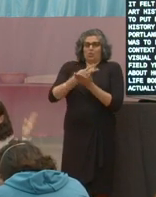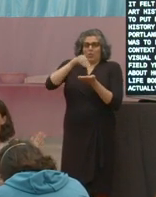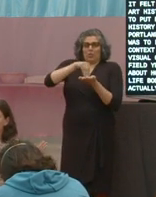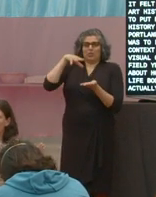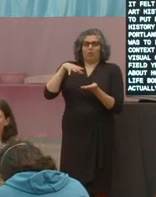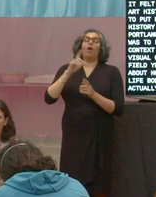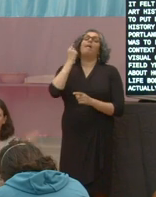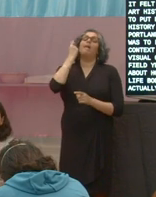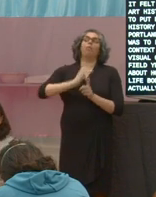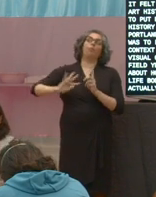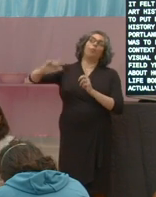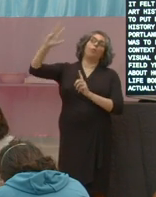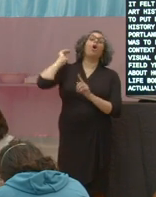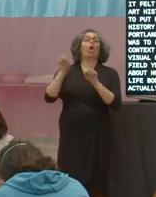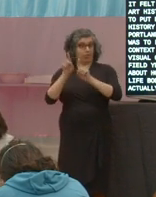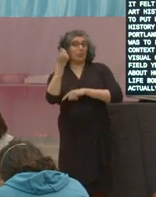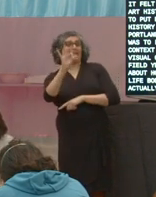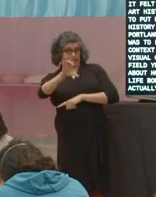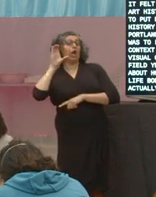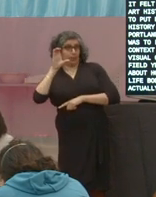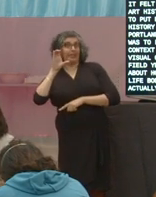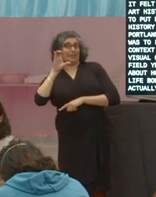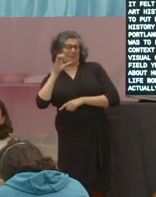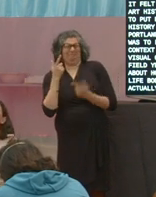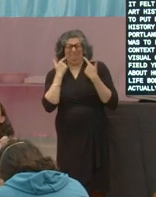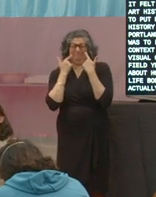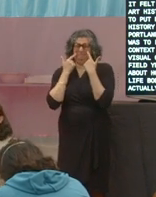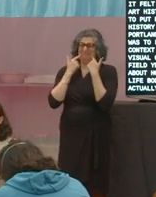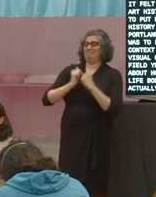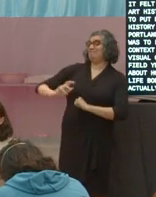1900s. I took dance as a kid, and, but not for very long, I